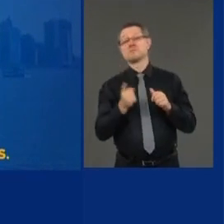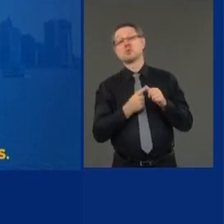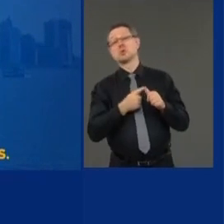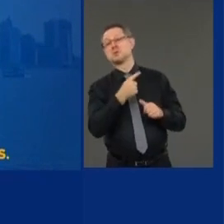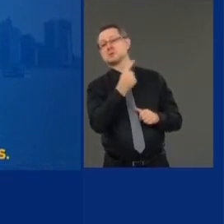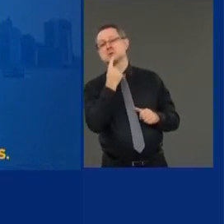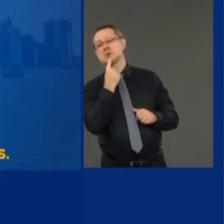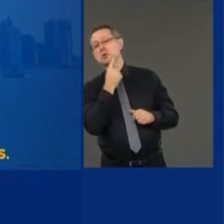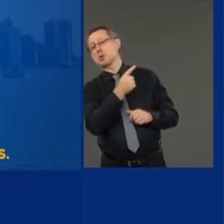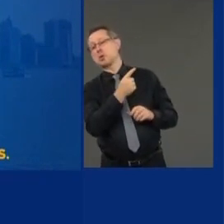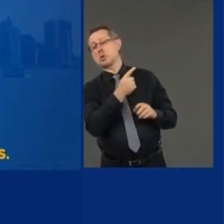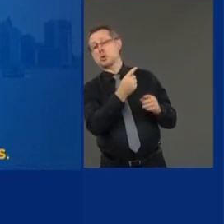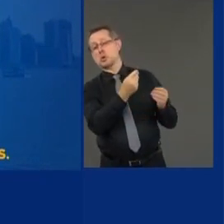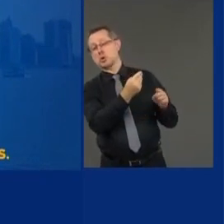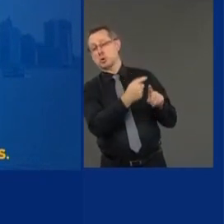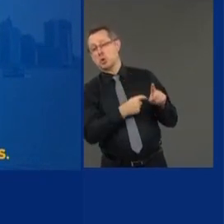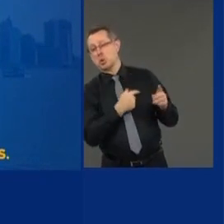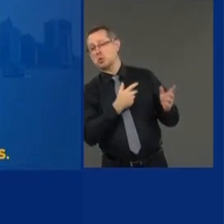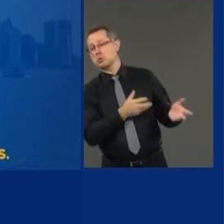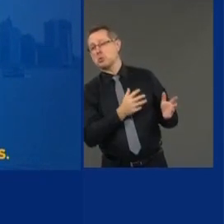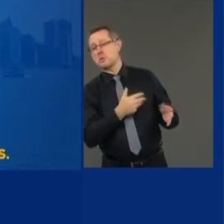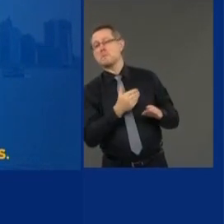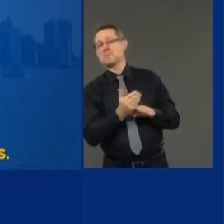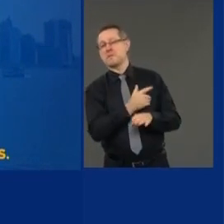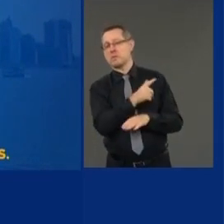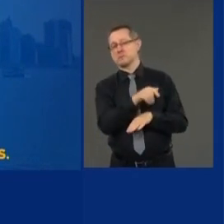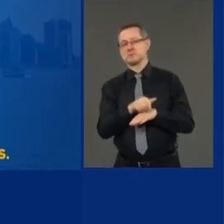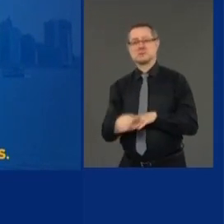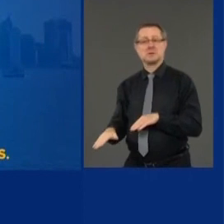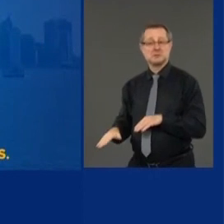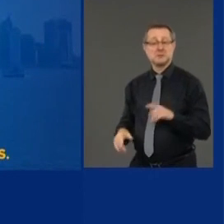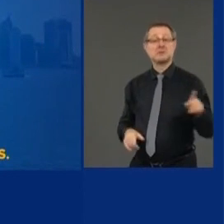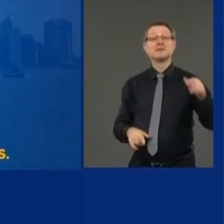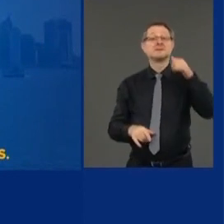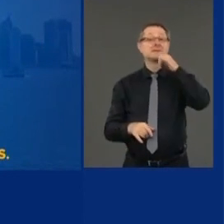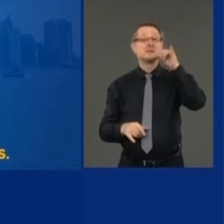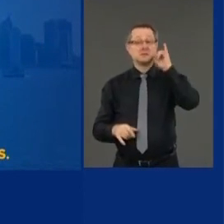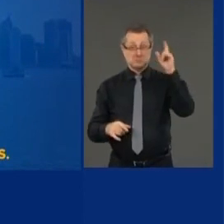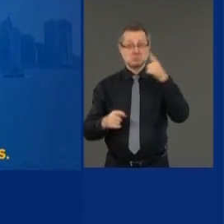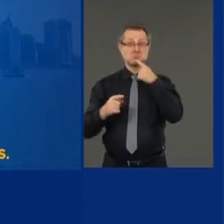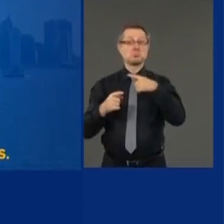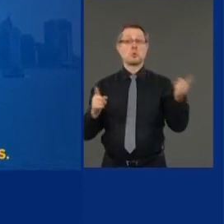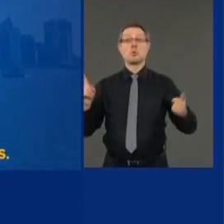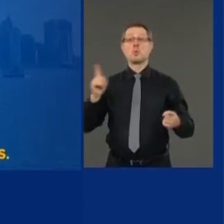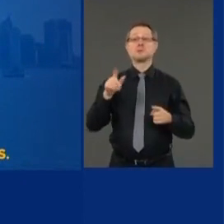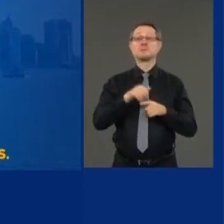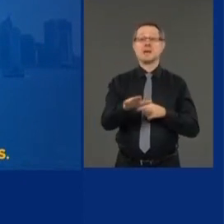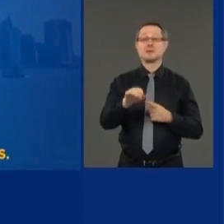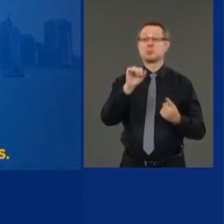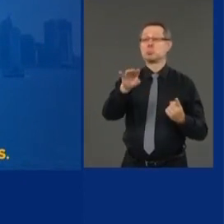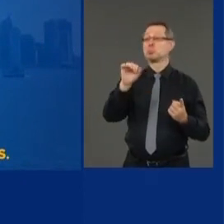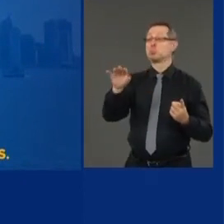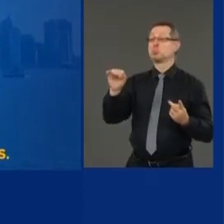INFINITUM. BUT HE SAID THAT WE WOULD TALK BEFORE HE DID ANYTHING.